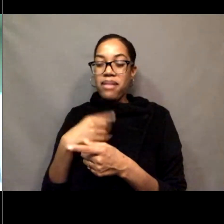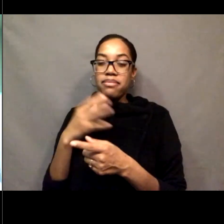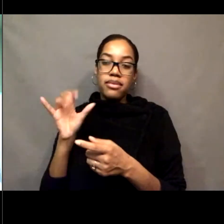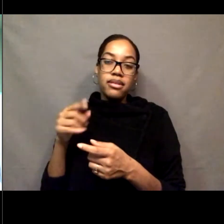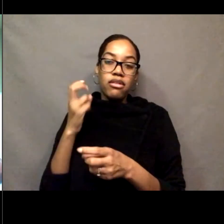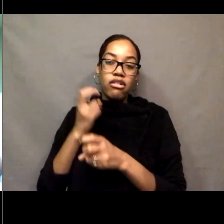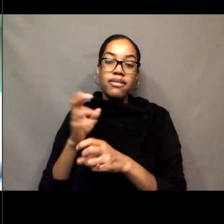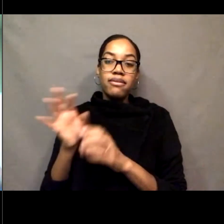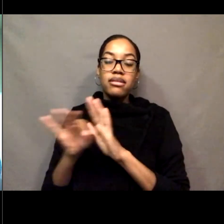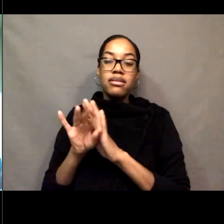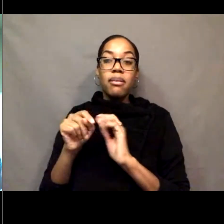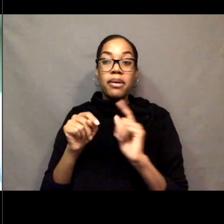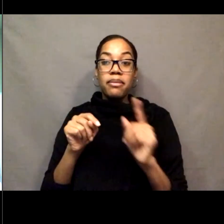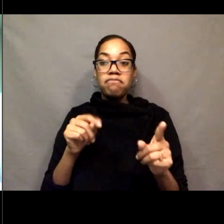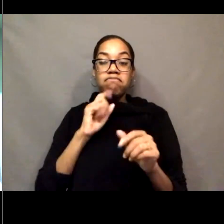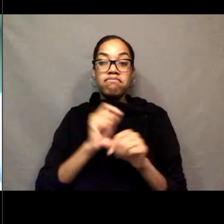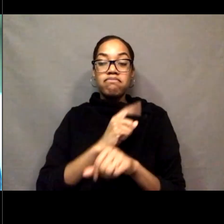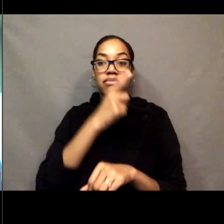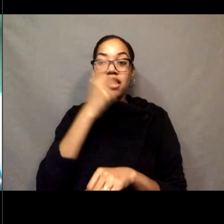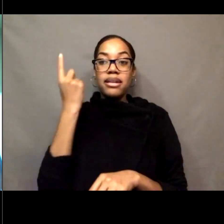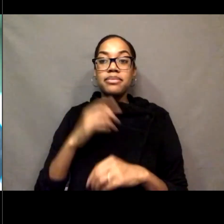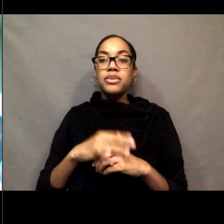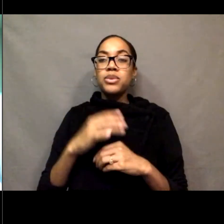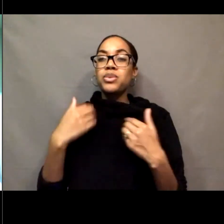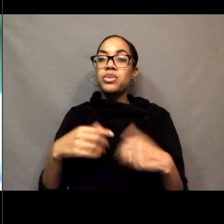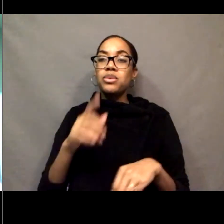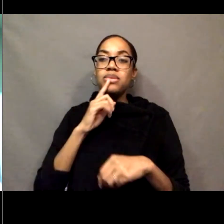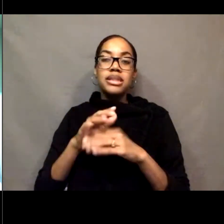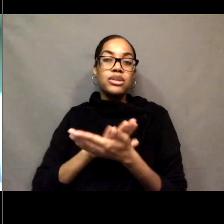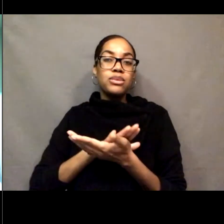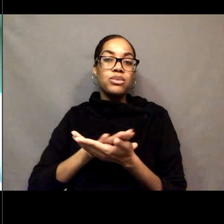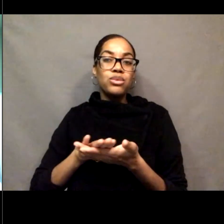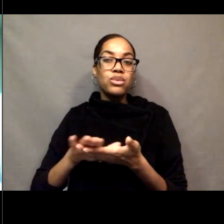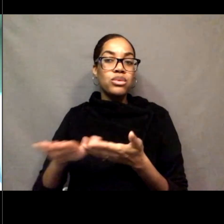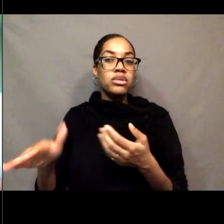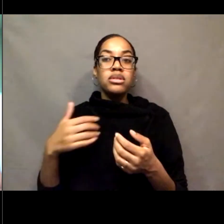They are extremely smooth. The ports are barely raised